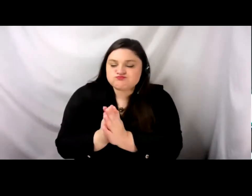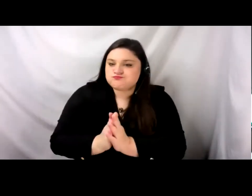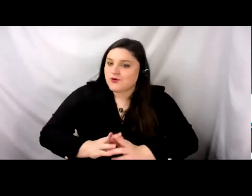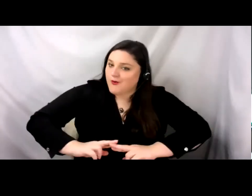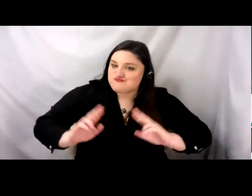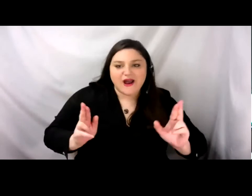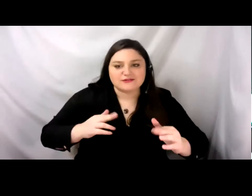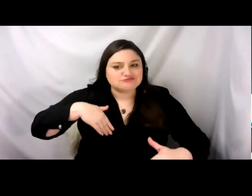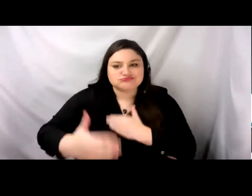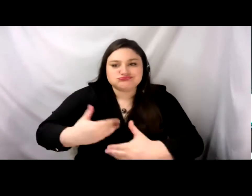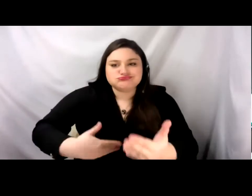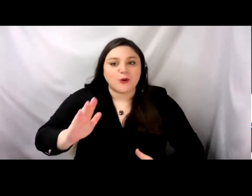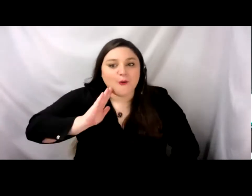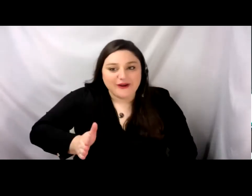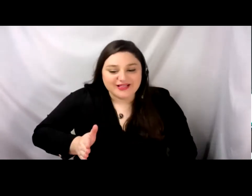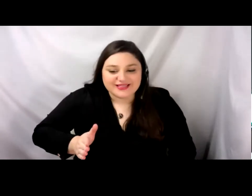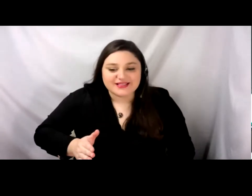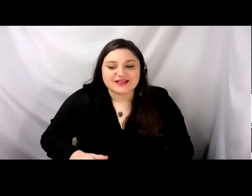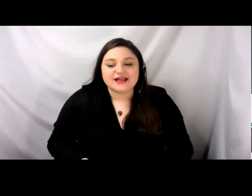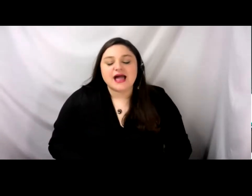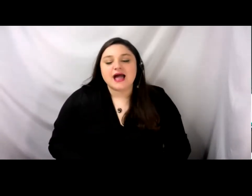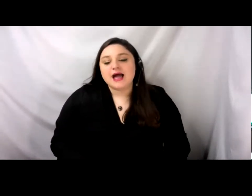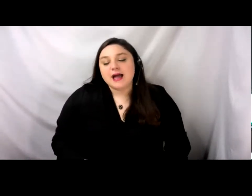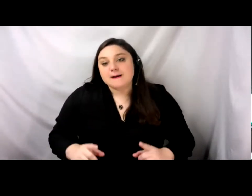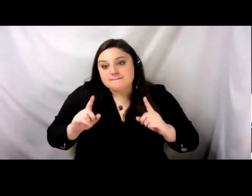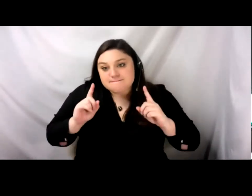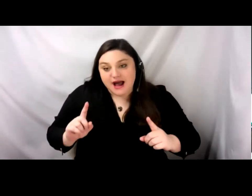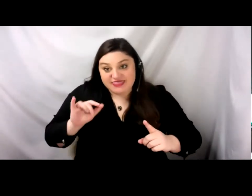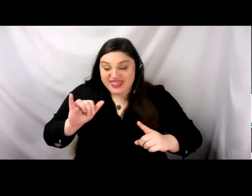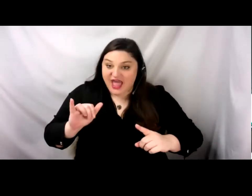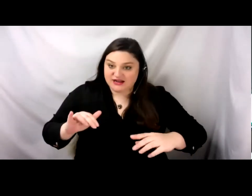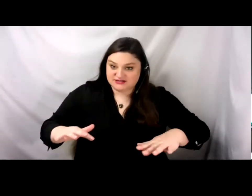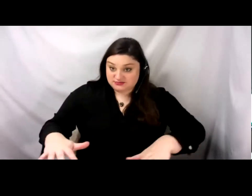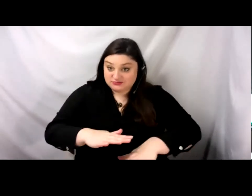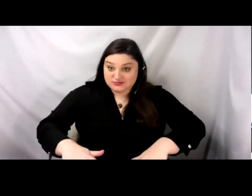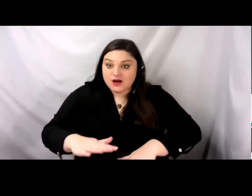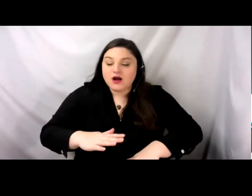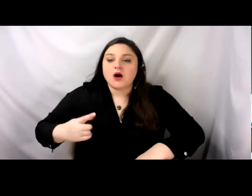10,000-foot view of the city.